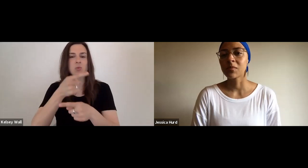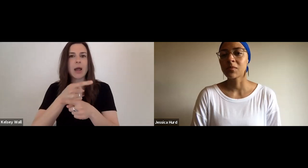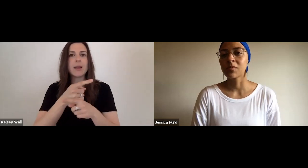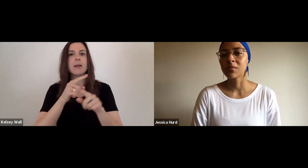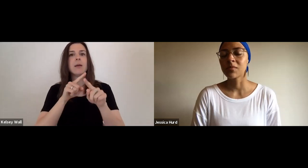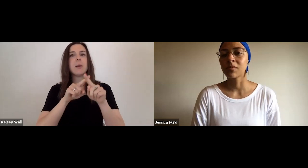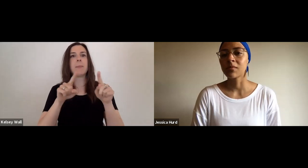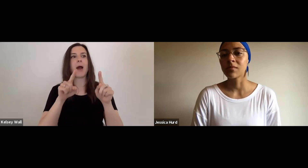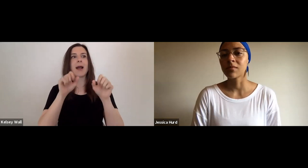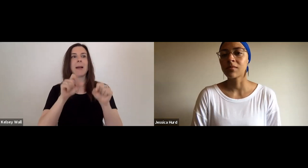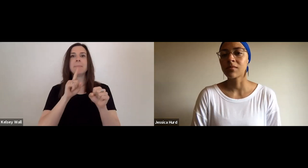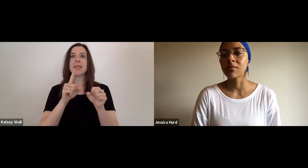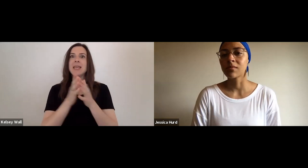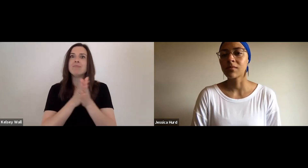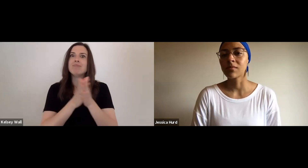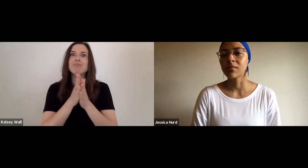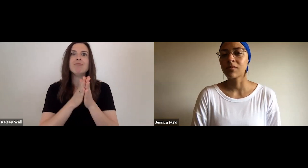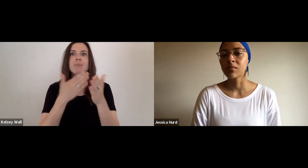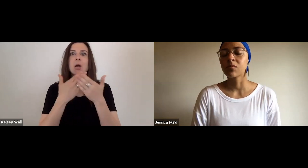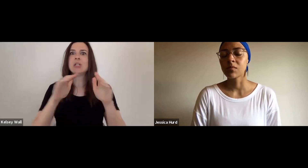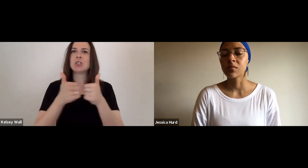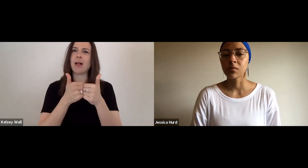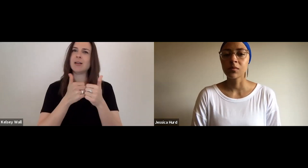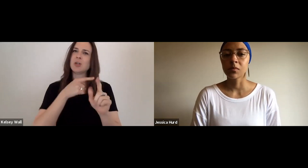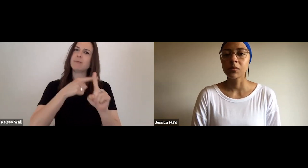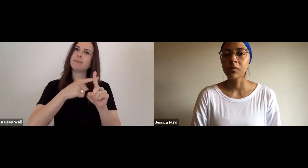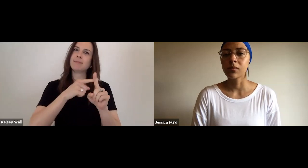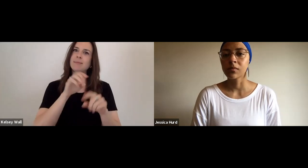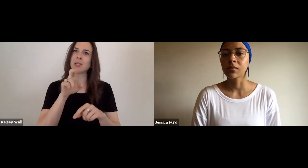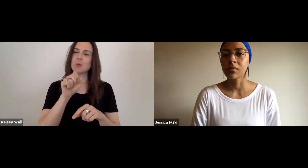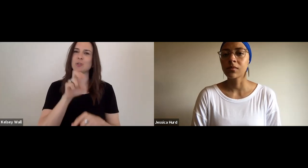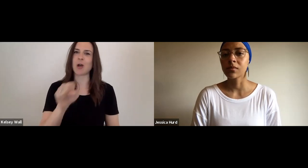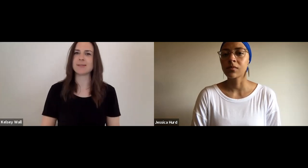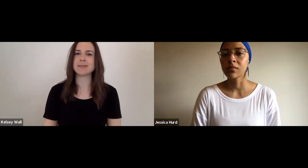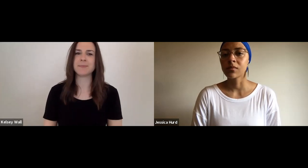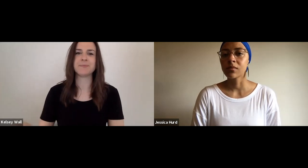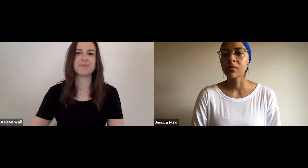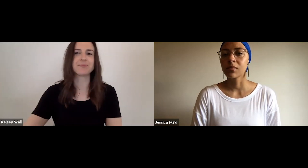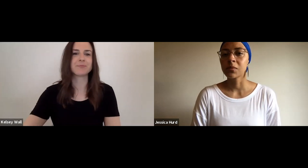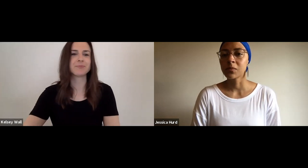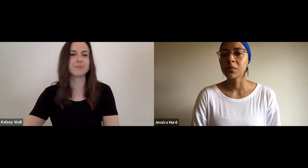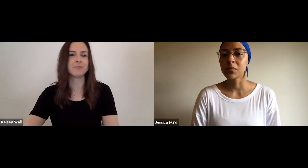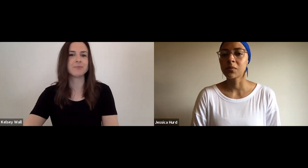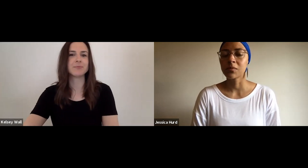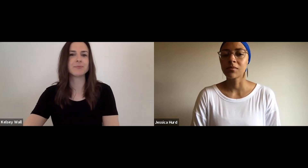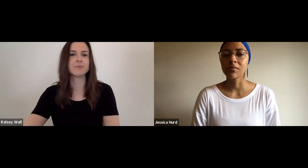These are challenges, and along the process, it can be a really motivating and challenging experience for you, so that's a positive way